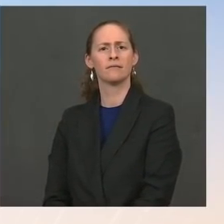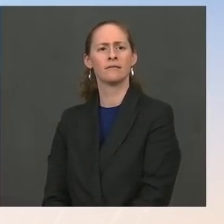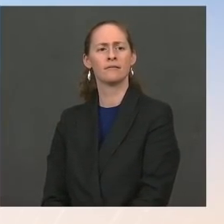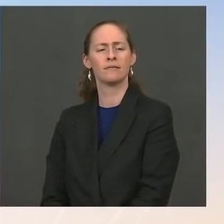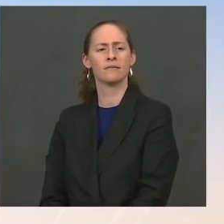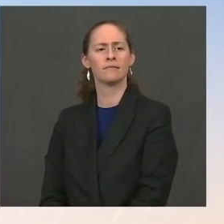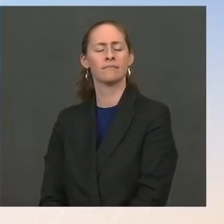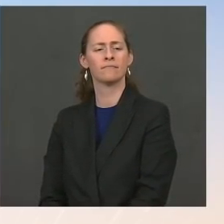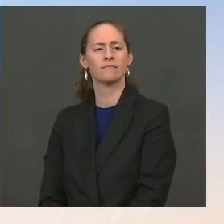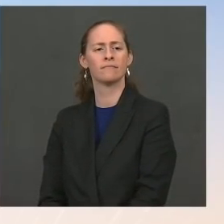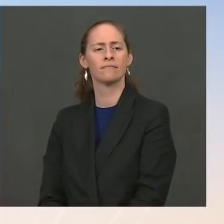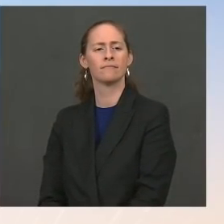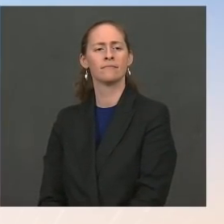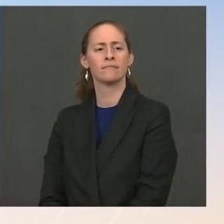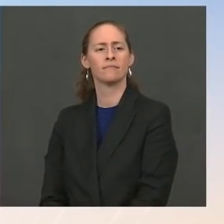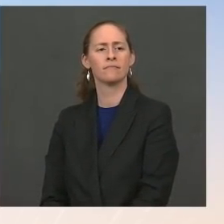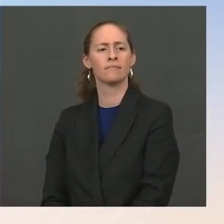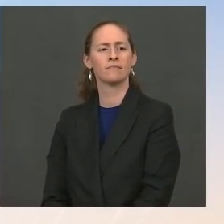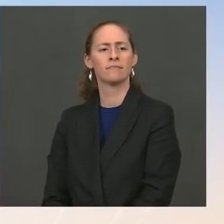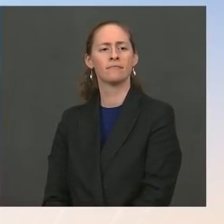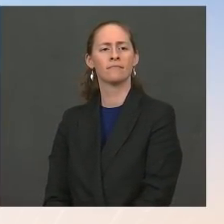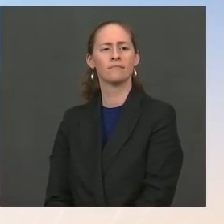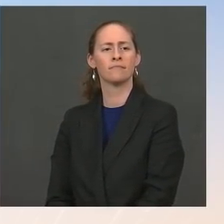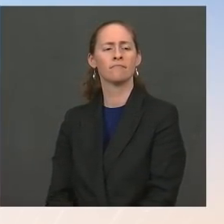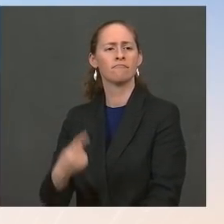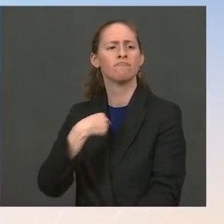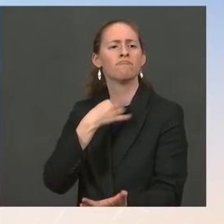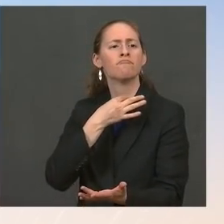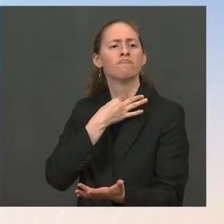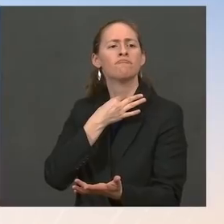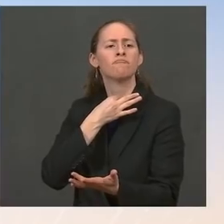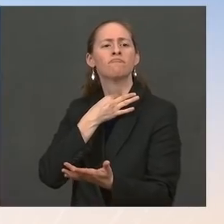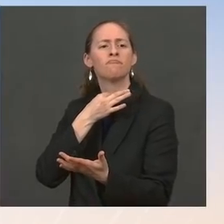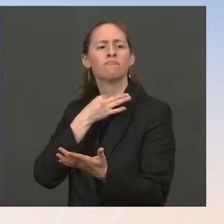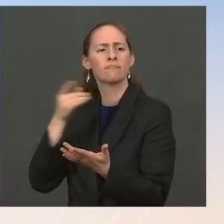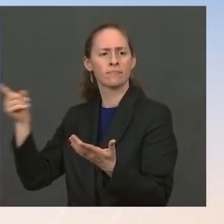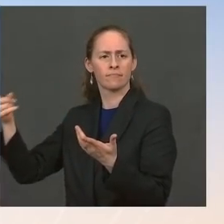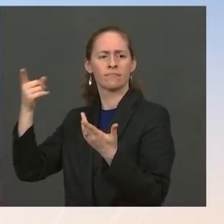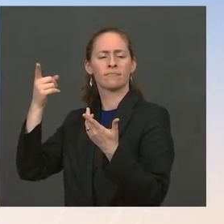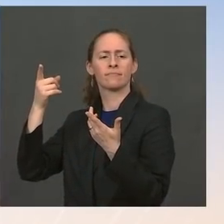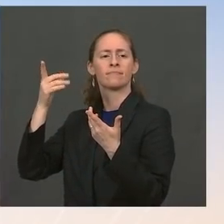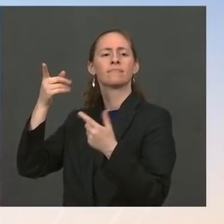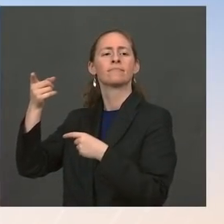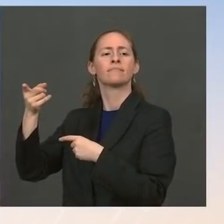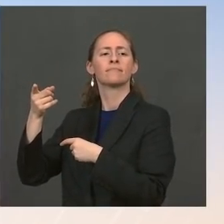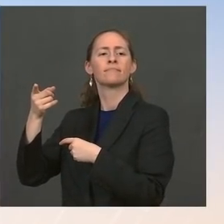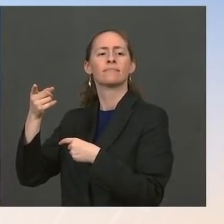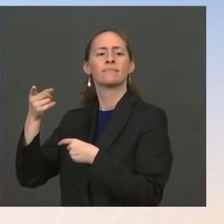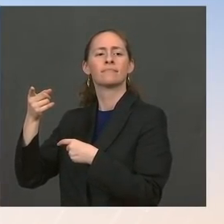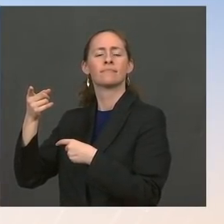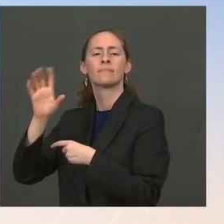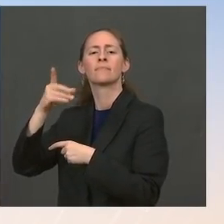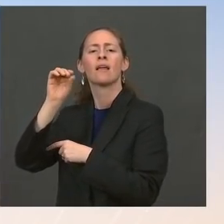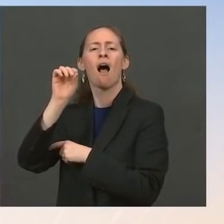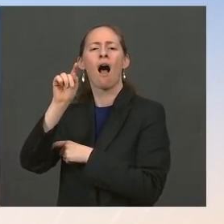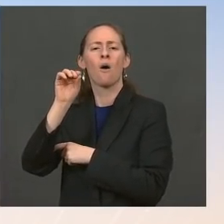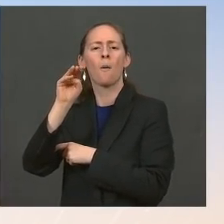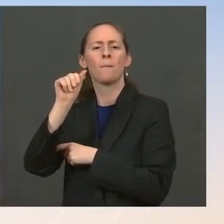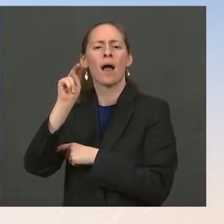the government of Prime Minister Ahmed Ali as the legitimate government of Ethiopia? And are they standing by it firmly?